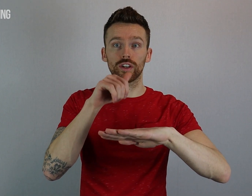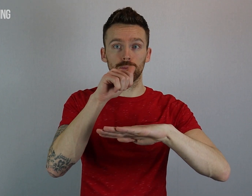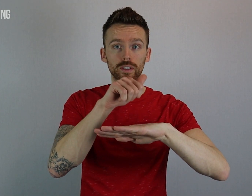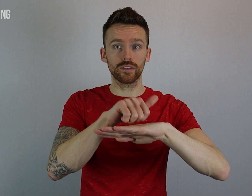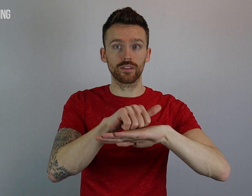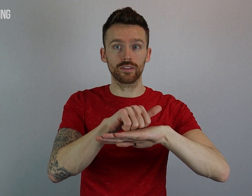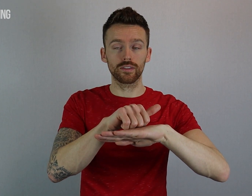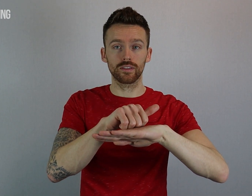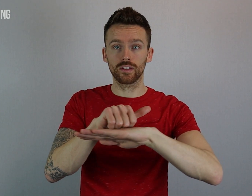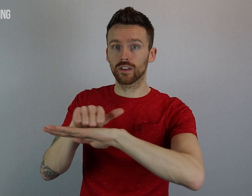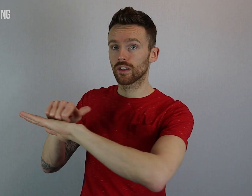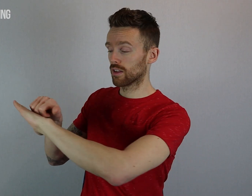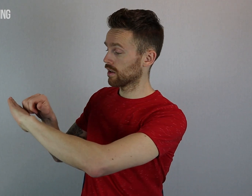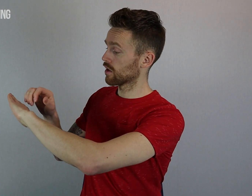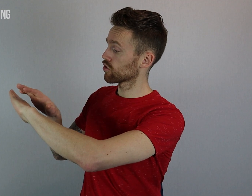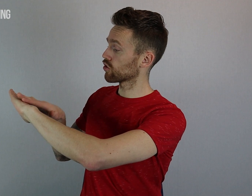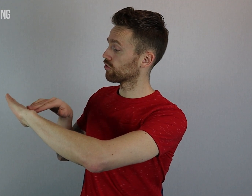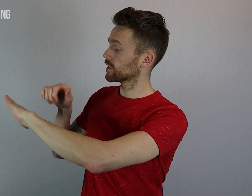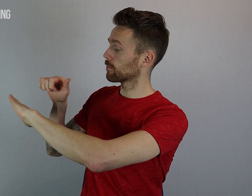Christmas.